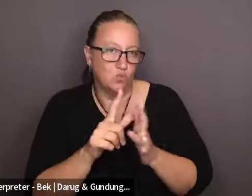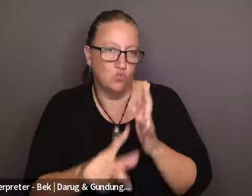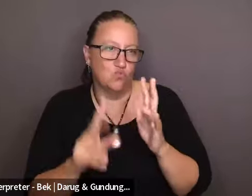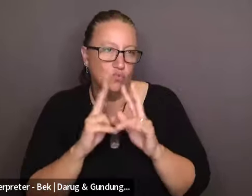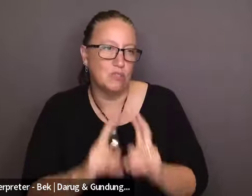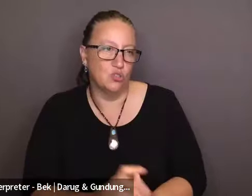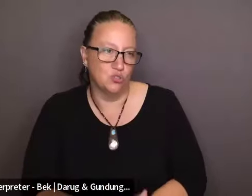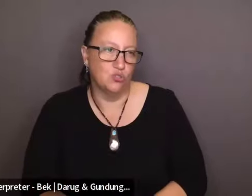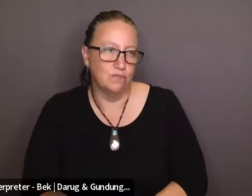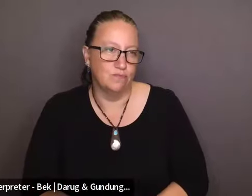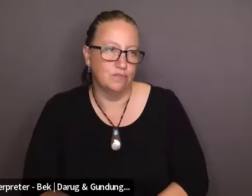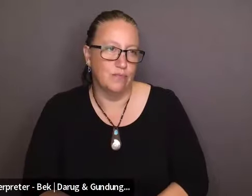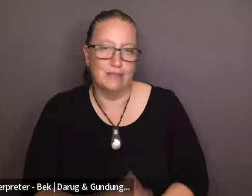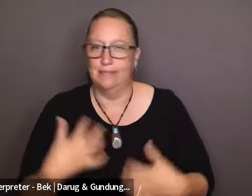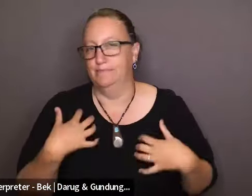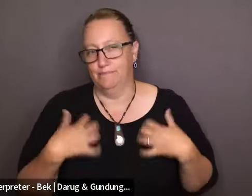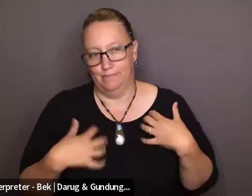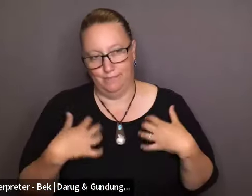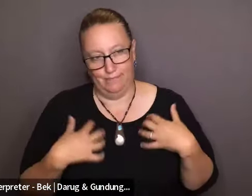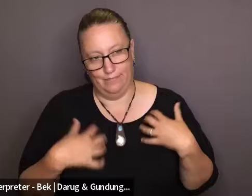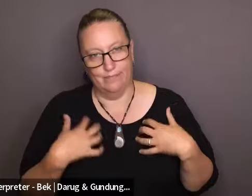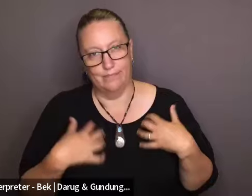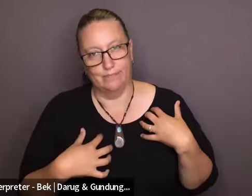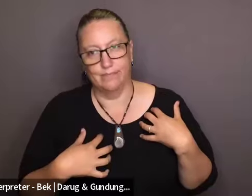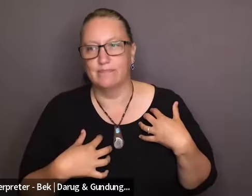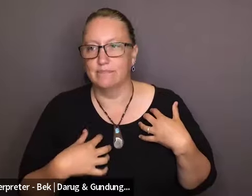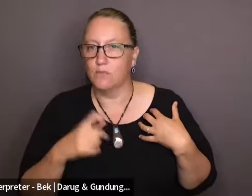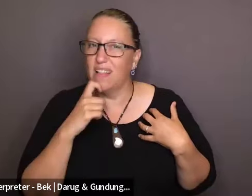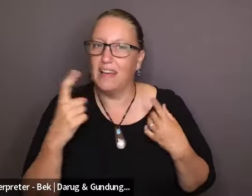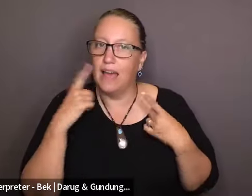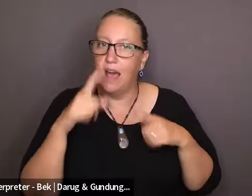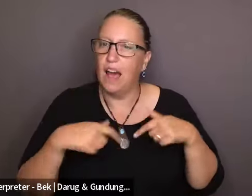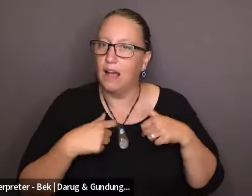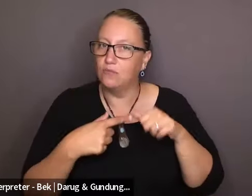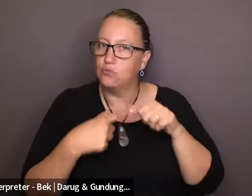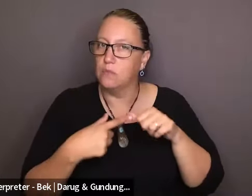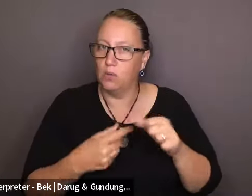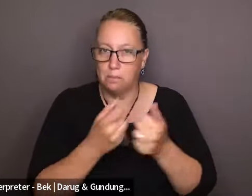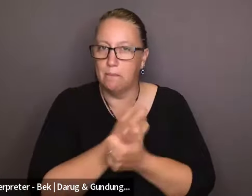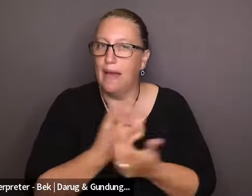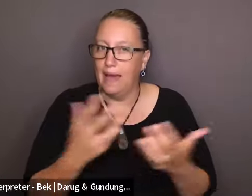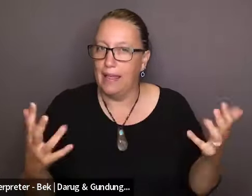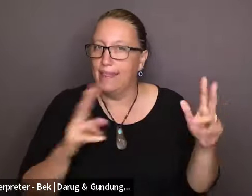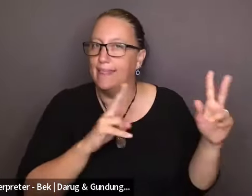the sector is increasingly thinking about research that is different and doing things differently, and we're